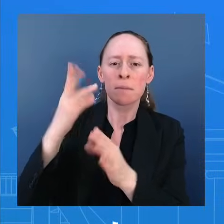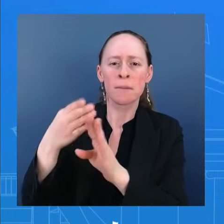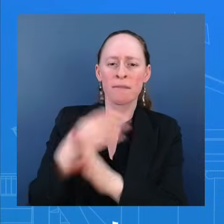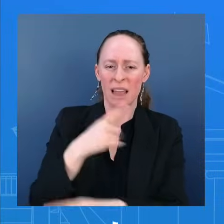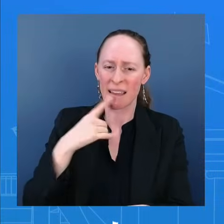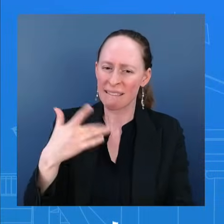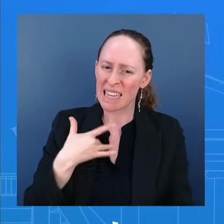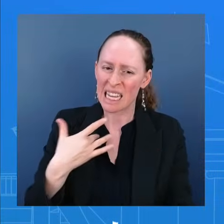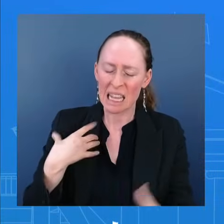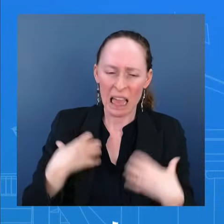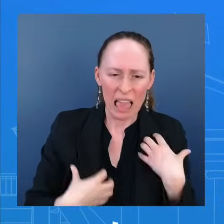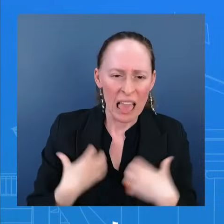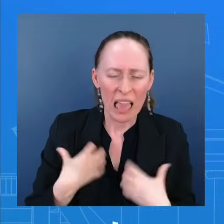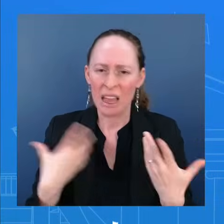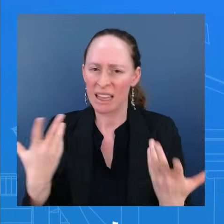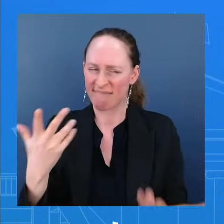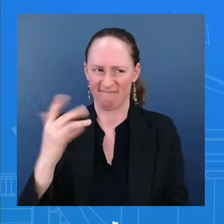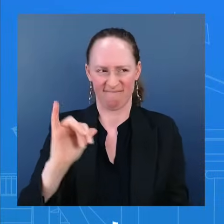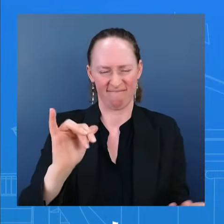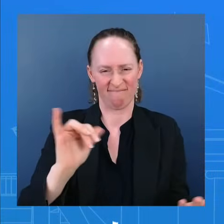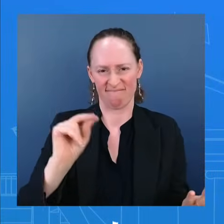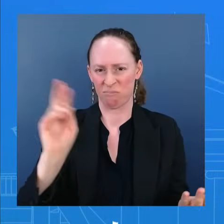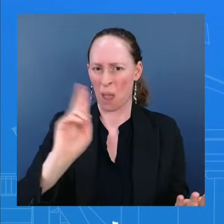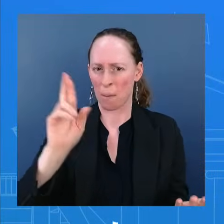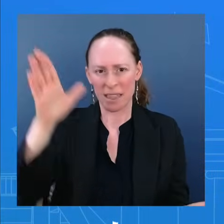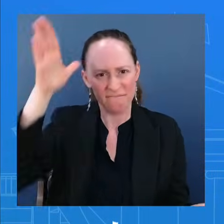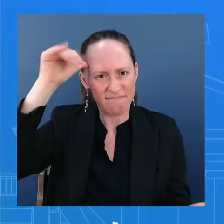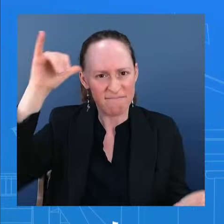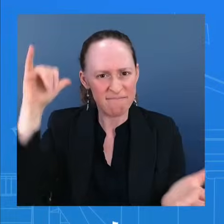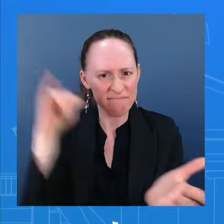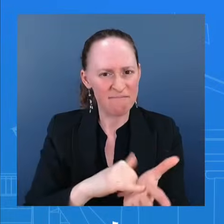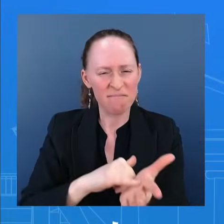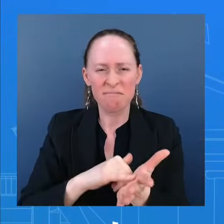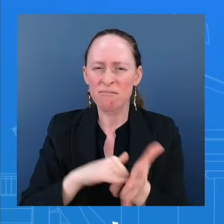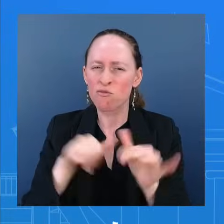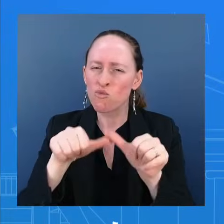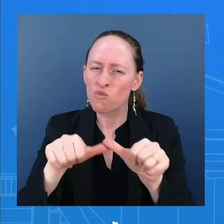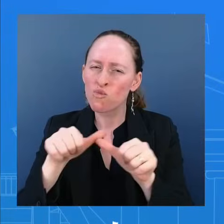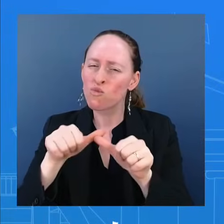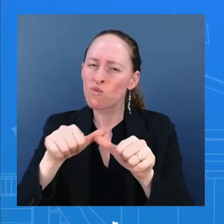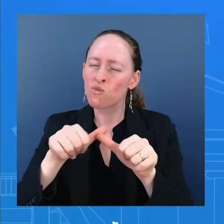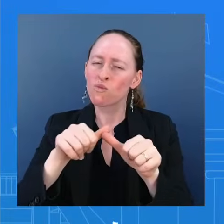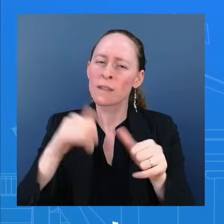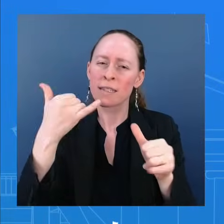you know, we talked about the recently announced Trump appointees for law enforcement who have said themselves